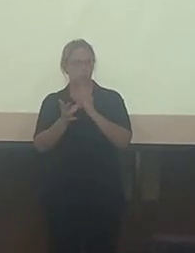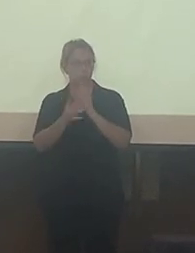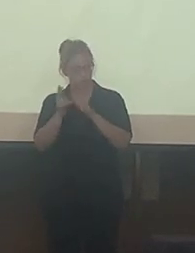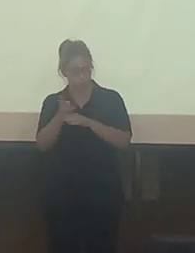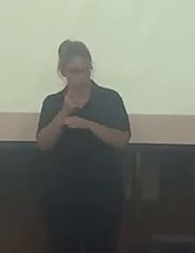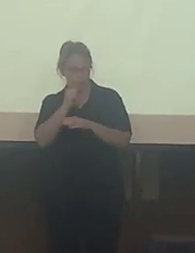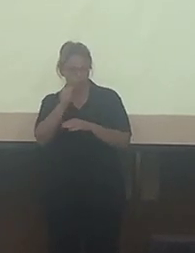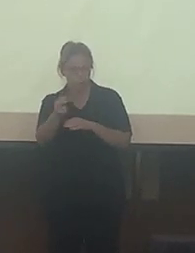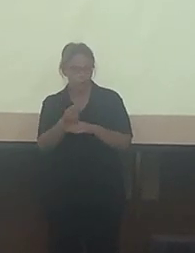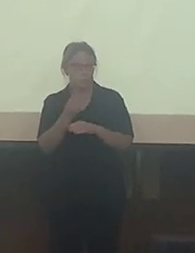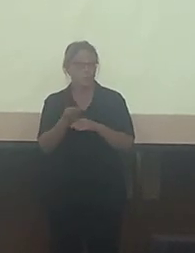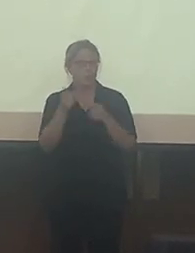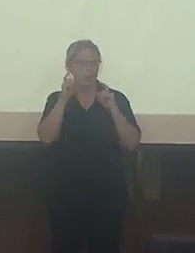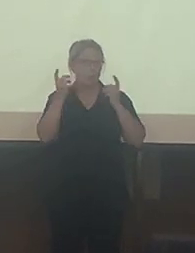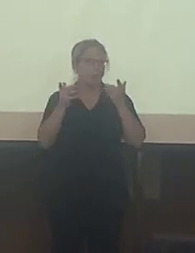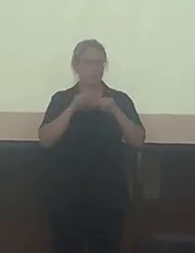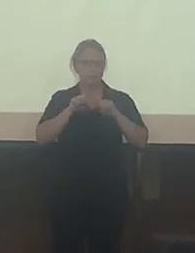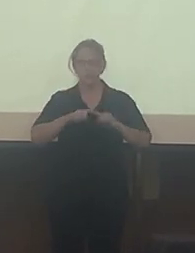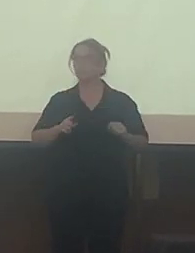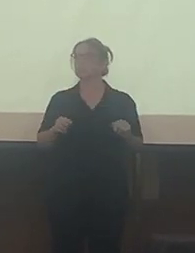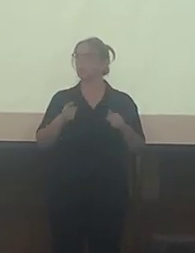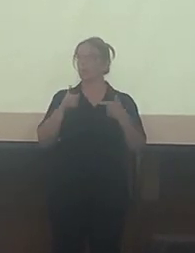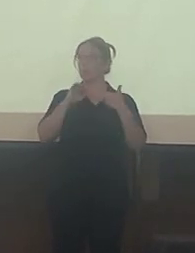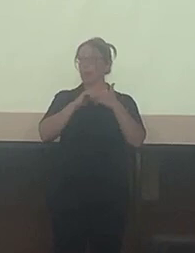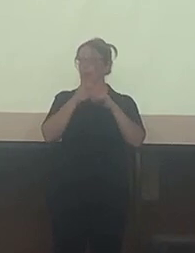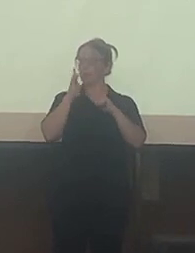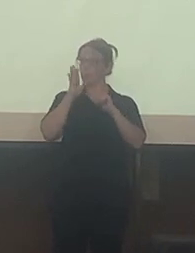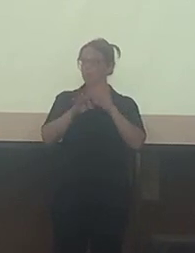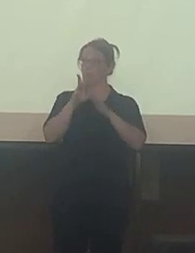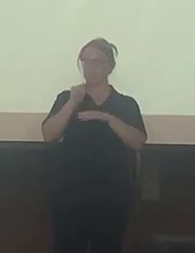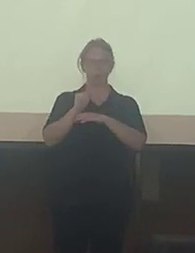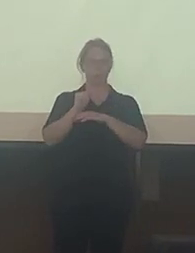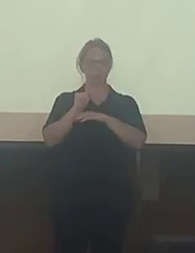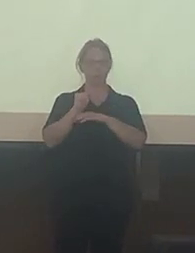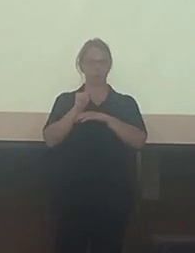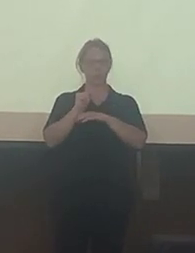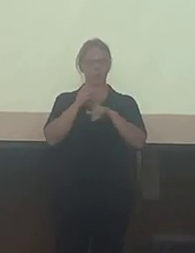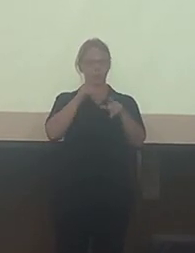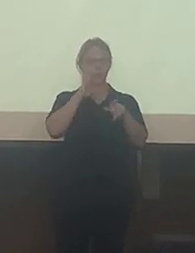using it and the way they're going to find that out is you're going to have the medical report and